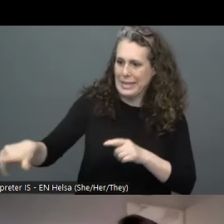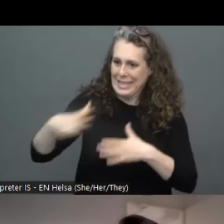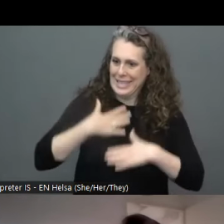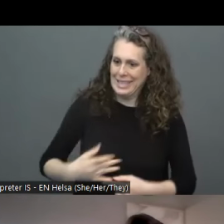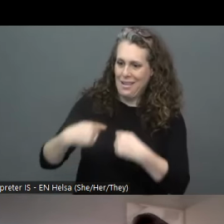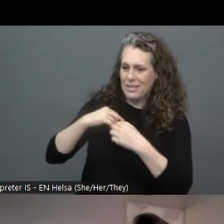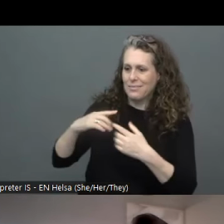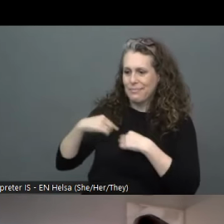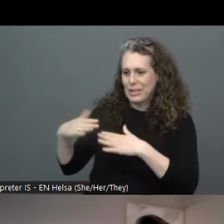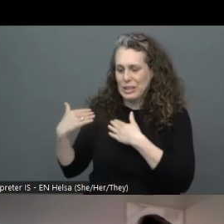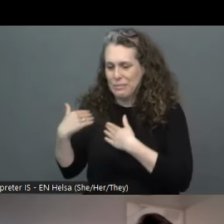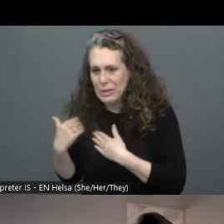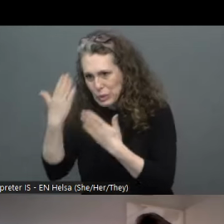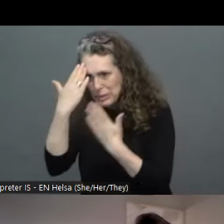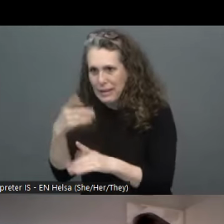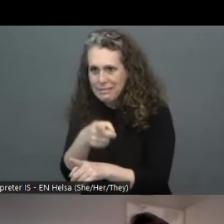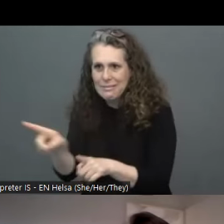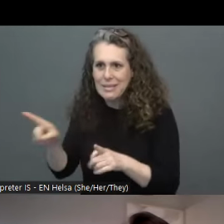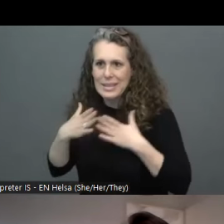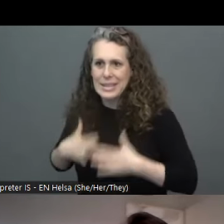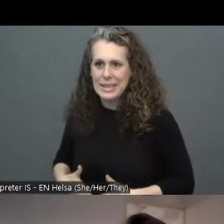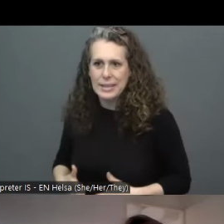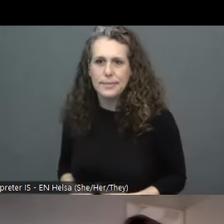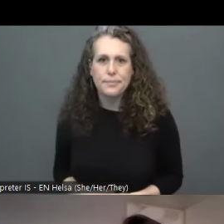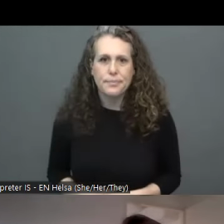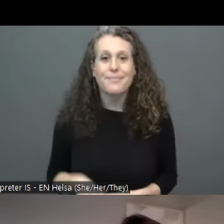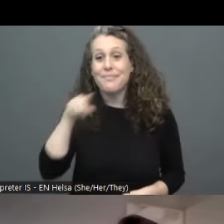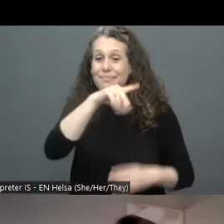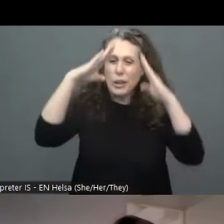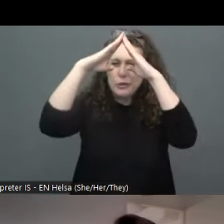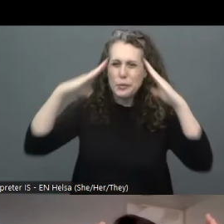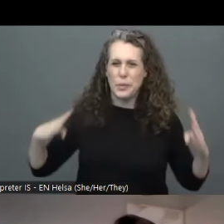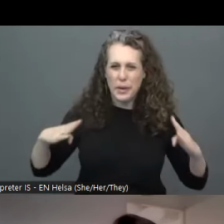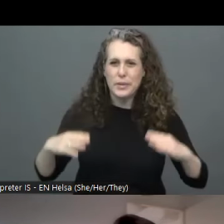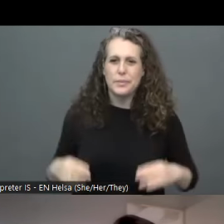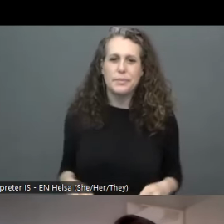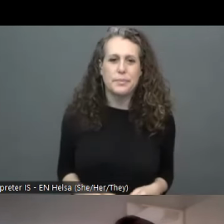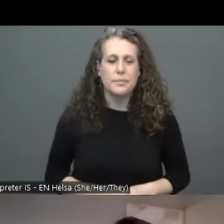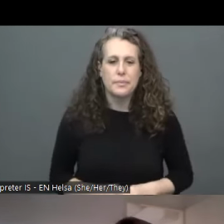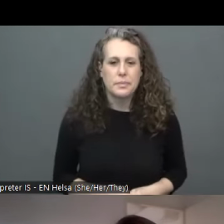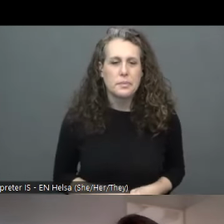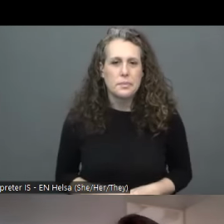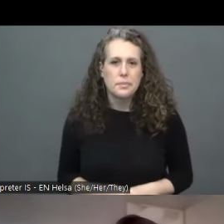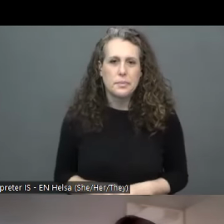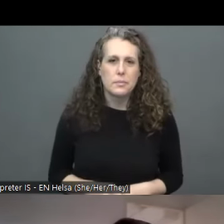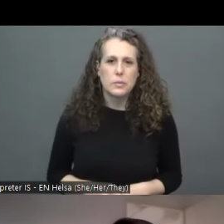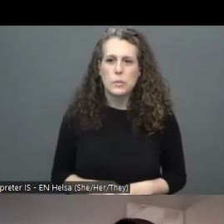This is the same thing but showing the learning is in a pyramid. Building from the foundational